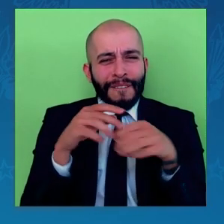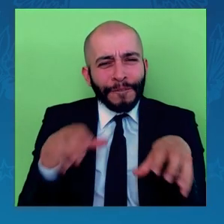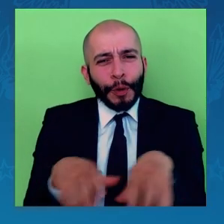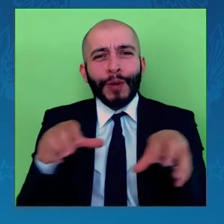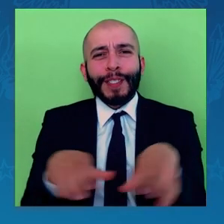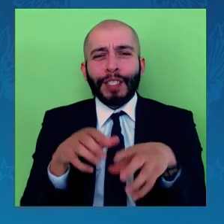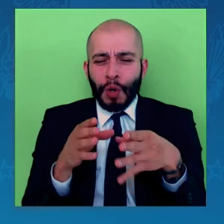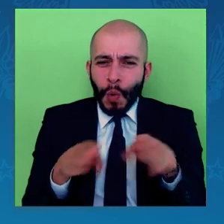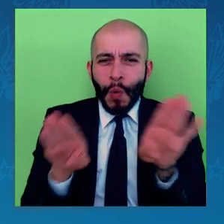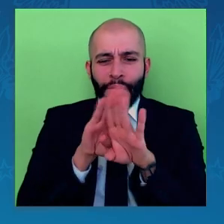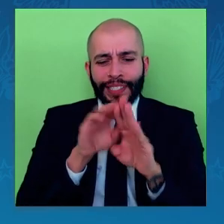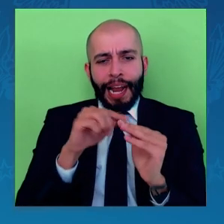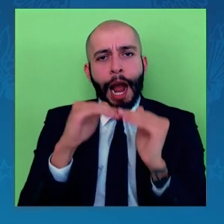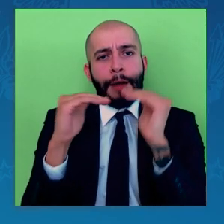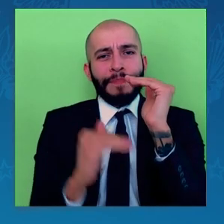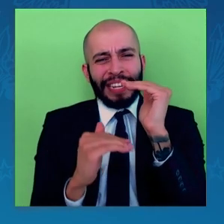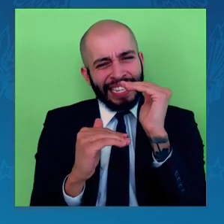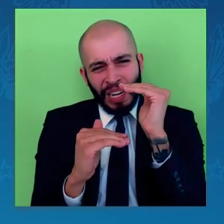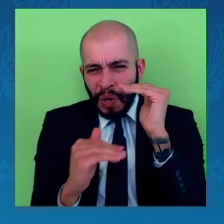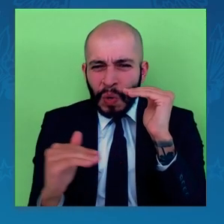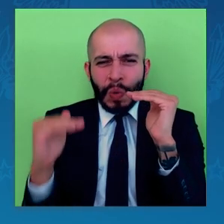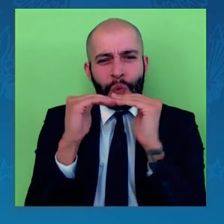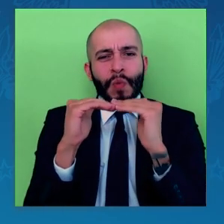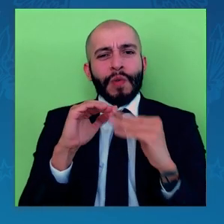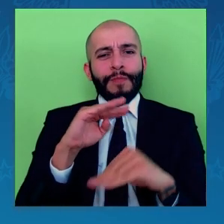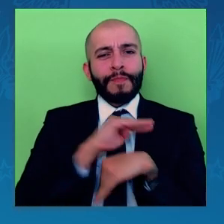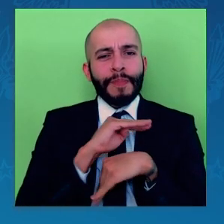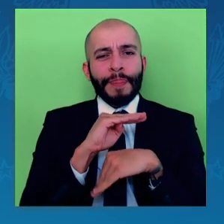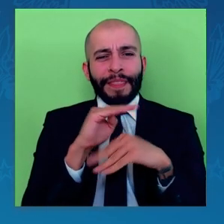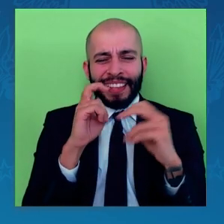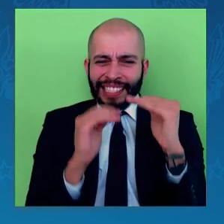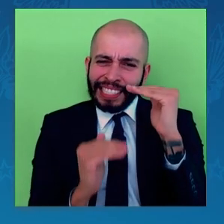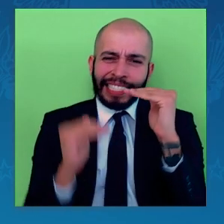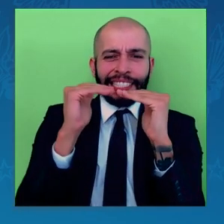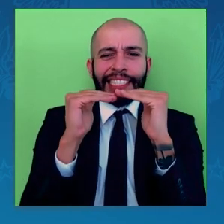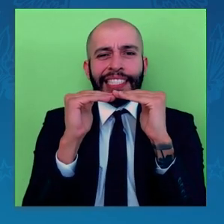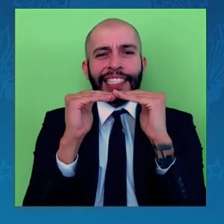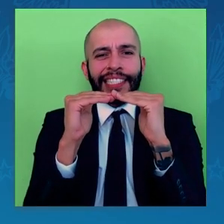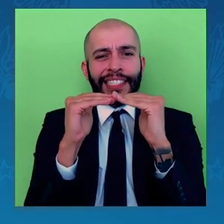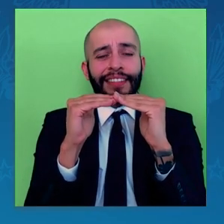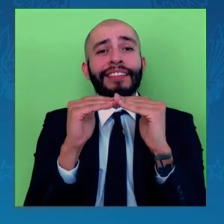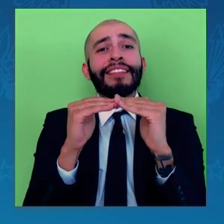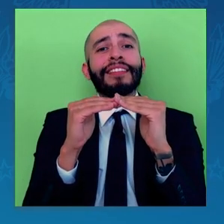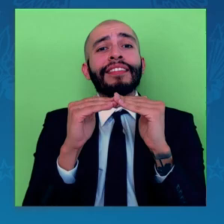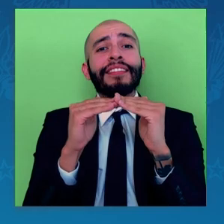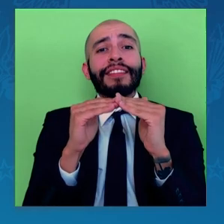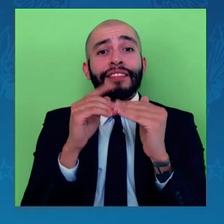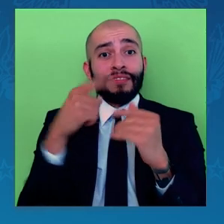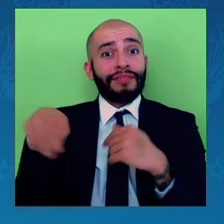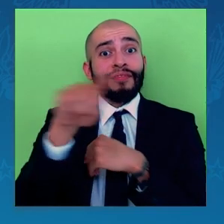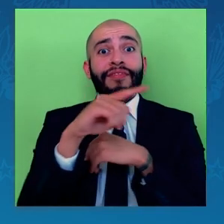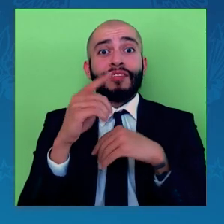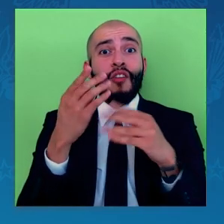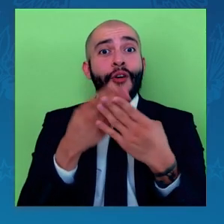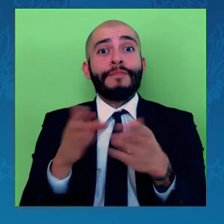as what we must do to close these gaps, period. So employers offered paid time off.